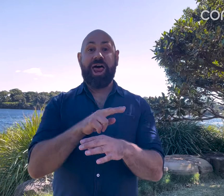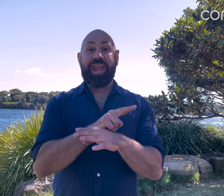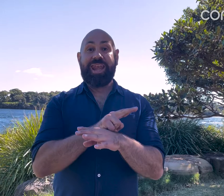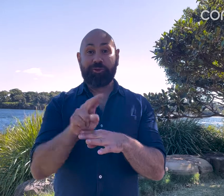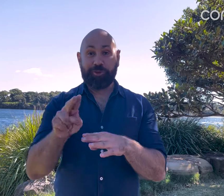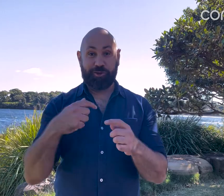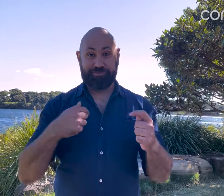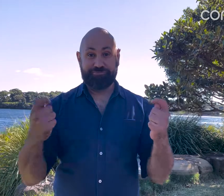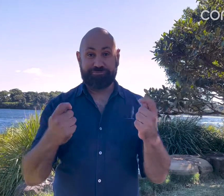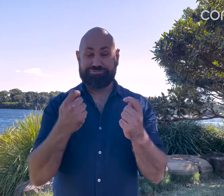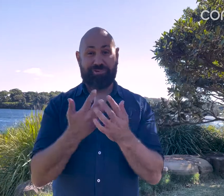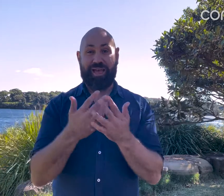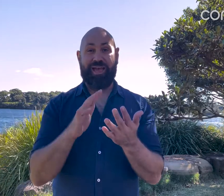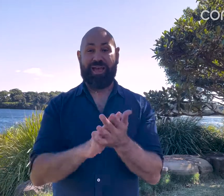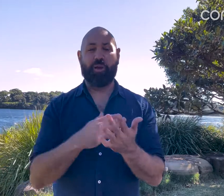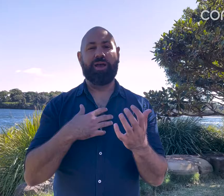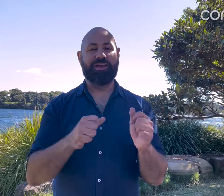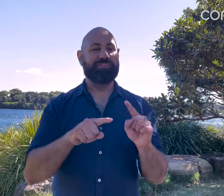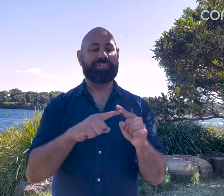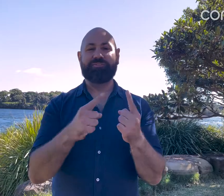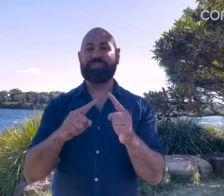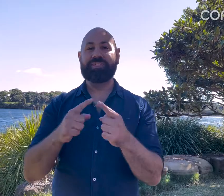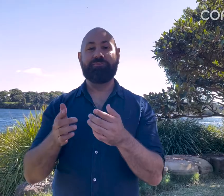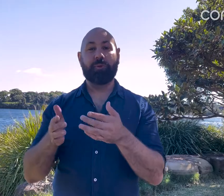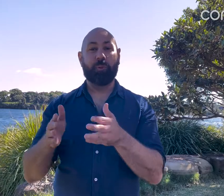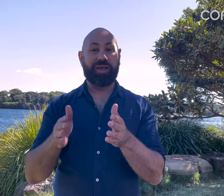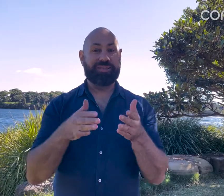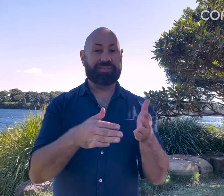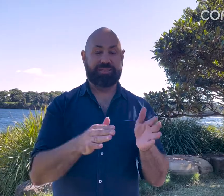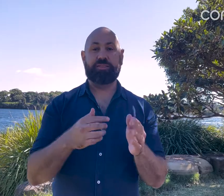I celebrate NAIDOC week in different ways.